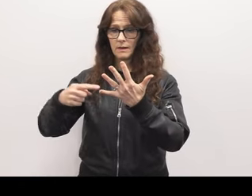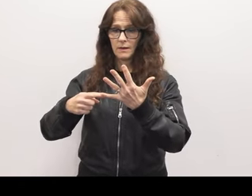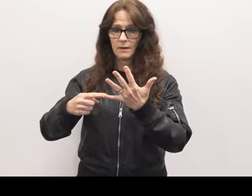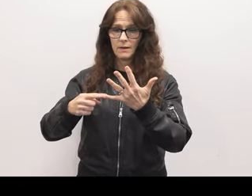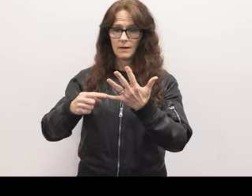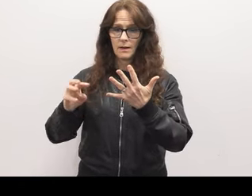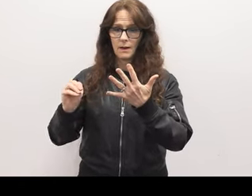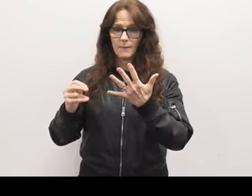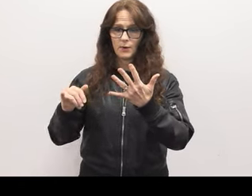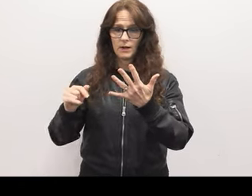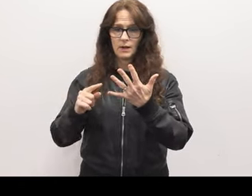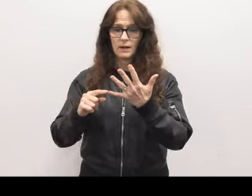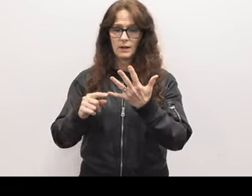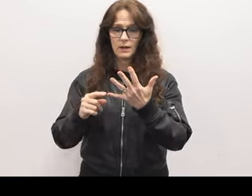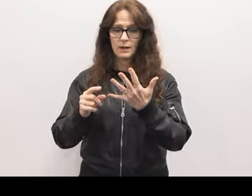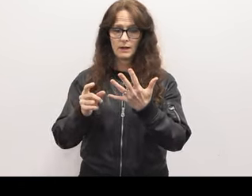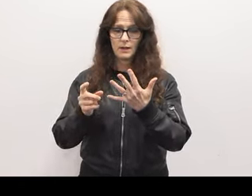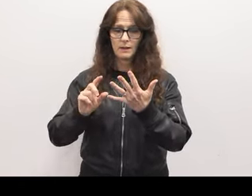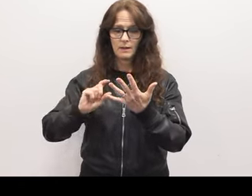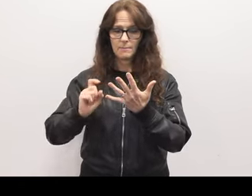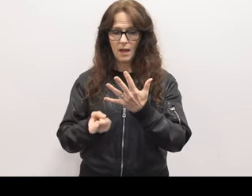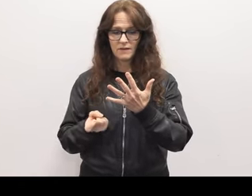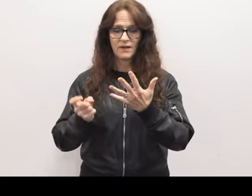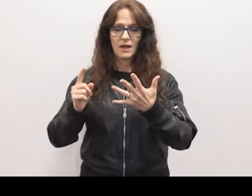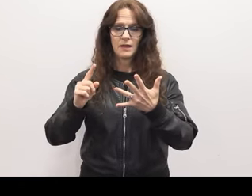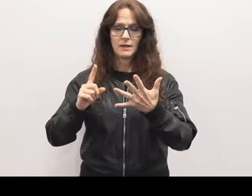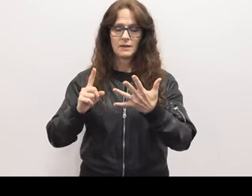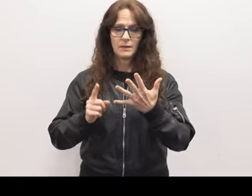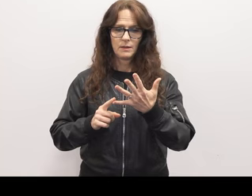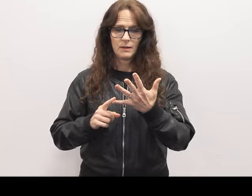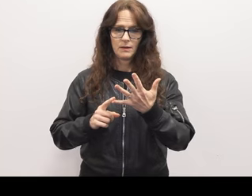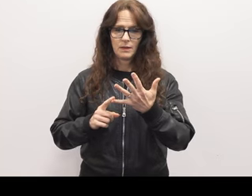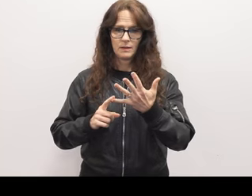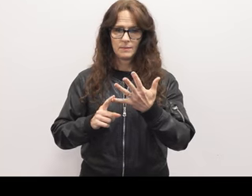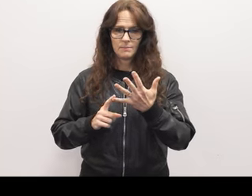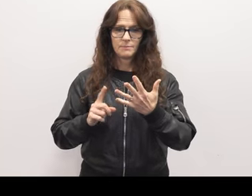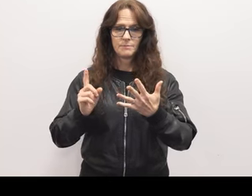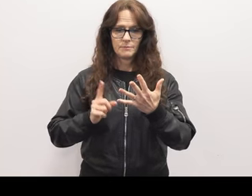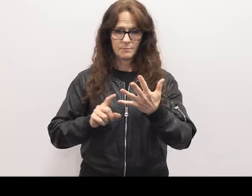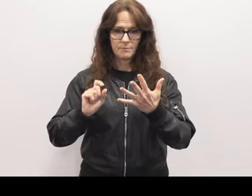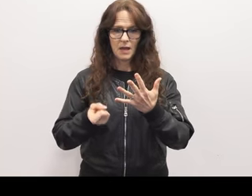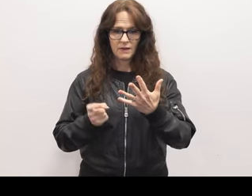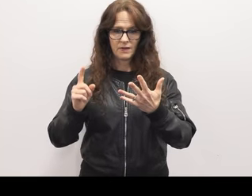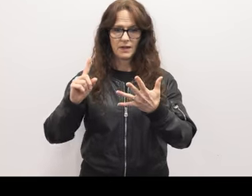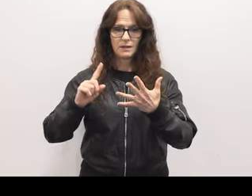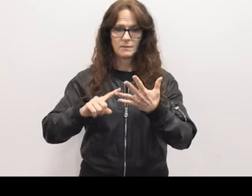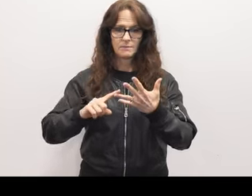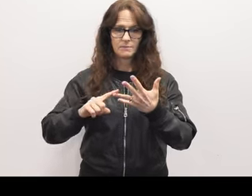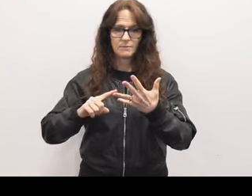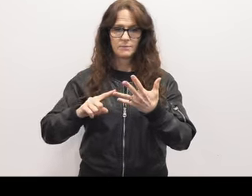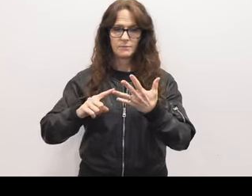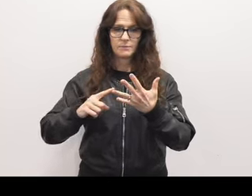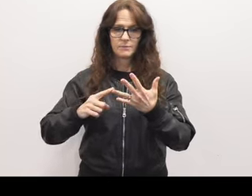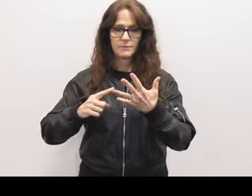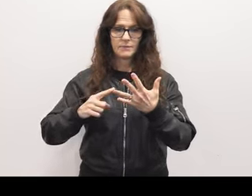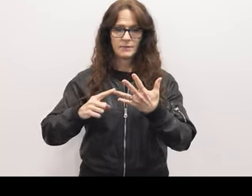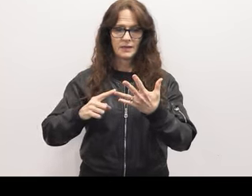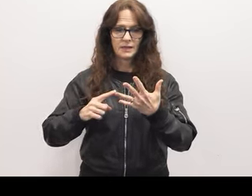[Maria Lopez] Keep and modify. [AJ Crabill] So modify. [Maria Lopez] Well keep it, but modify it.